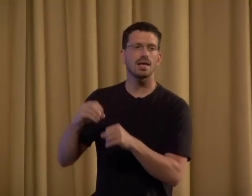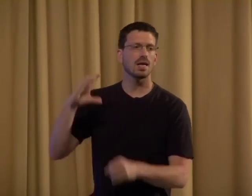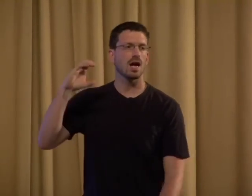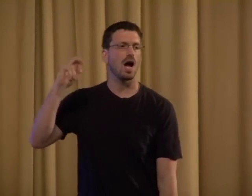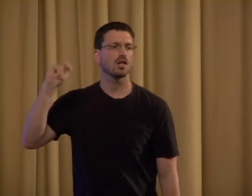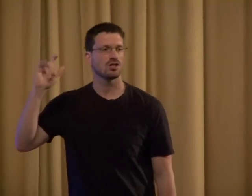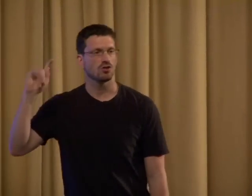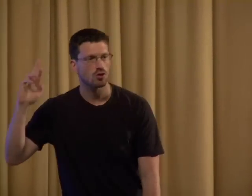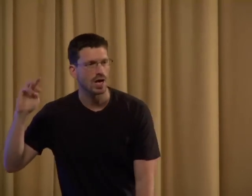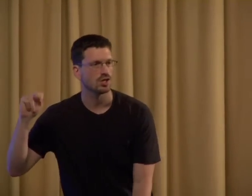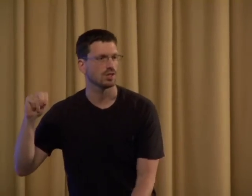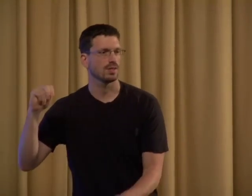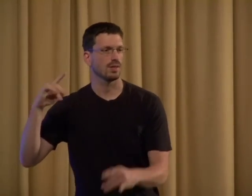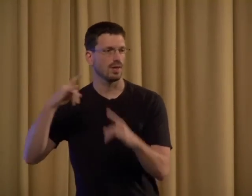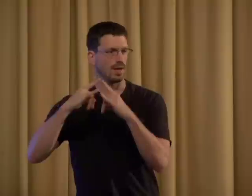He ended in a concentration camp for two years. And you'd think wow he must be depressed, but if you read his book you know what you find -- he absolutely is not!